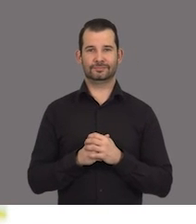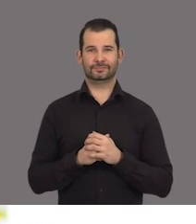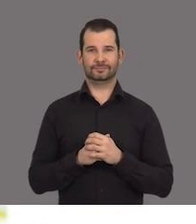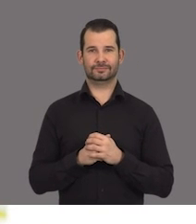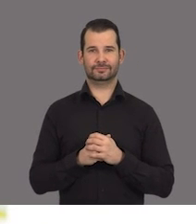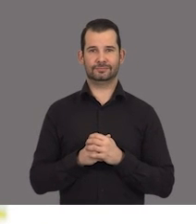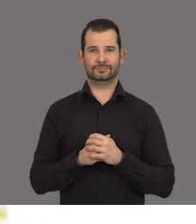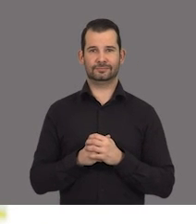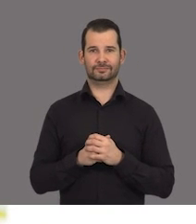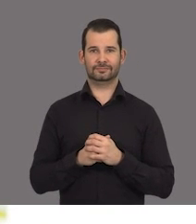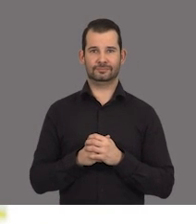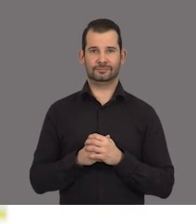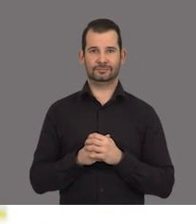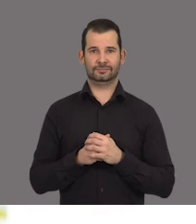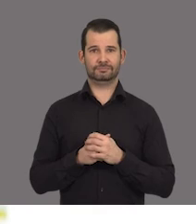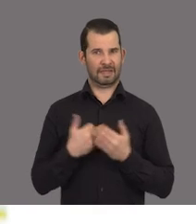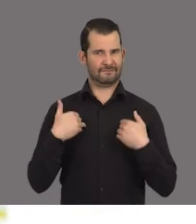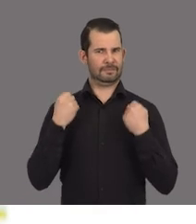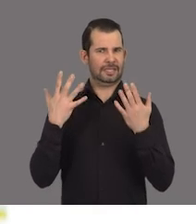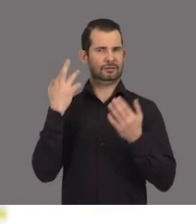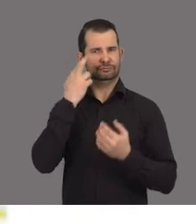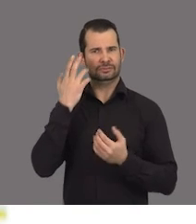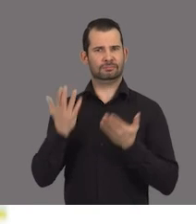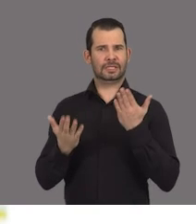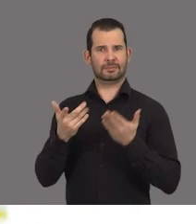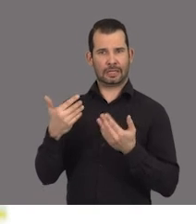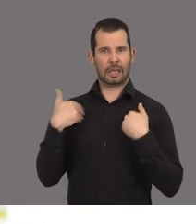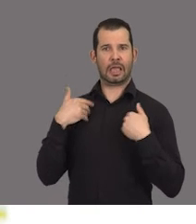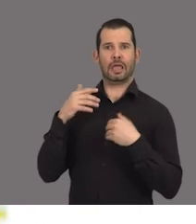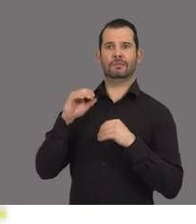There are many reasons you may have an uncashed cheque from the CRA.